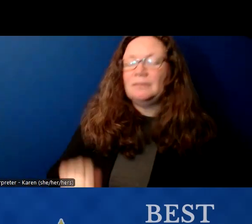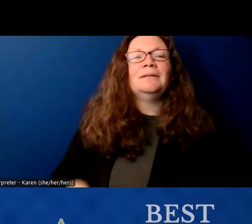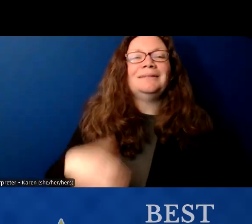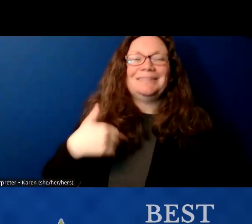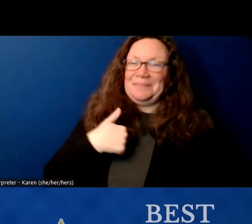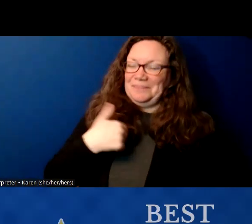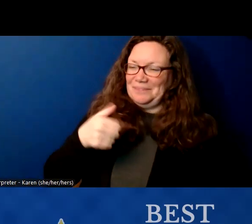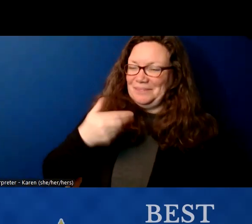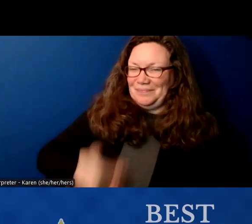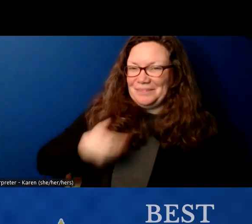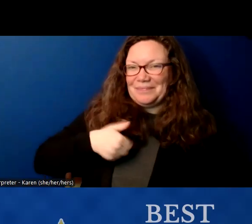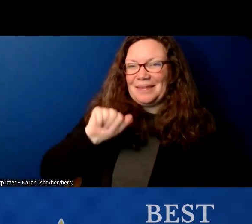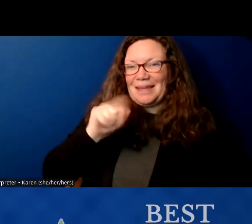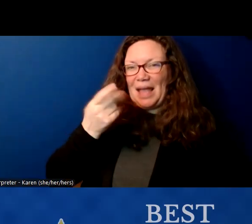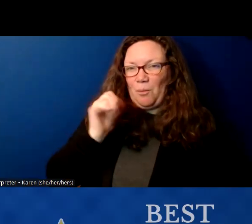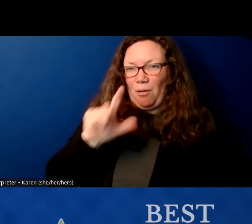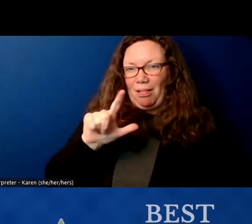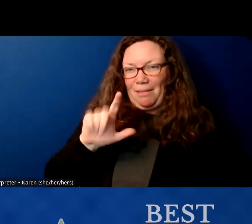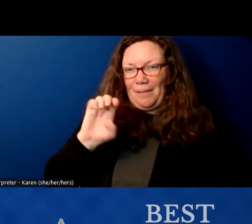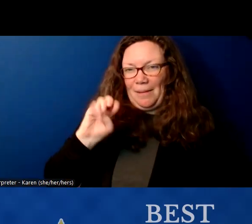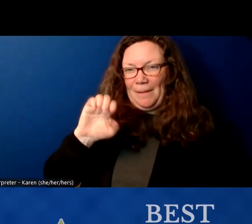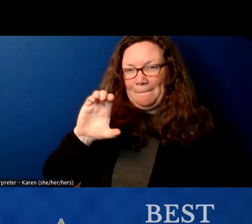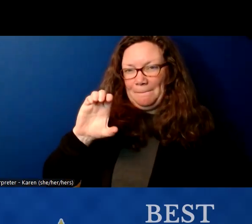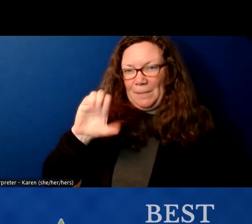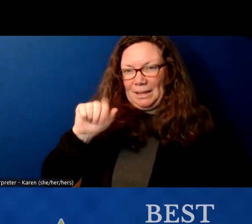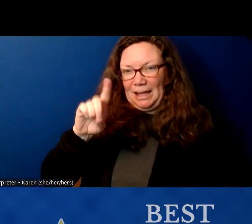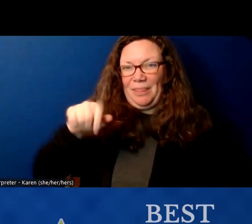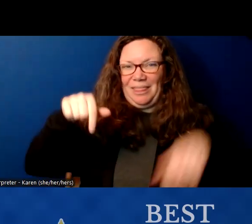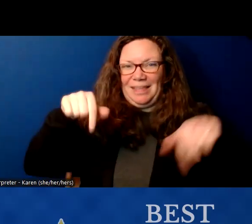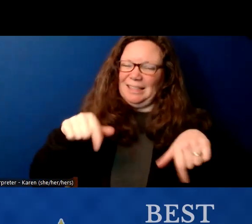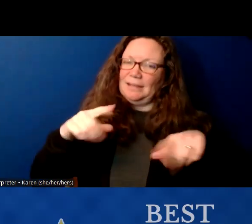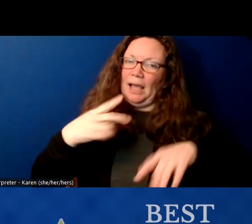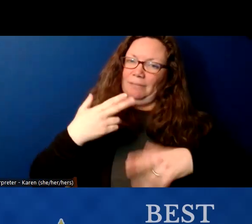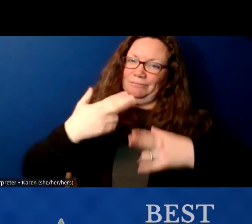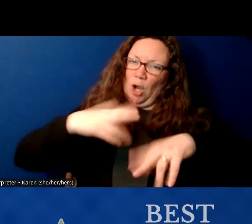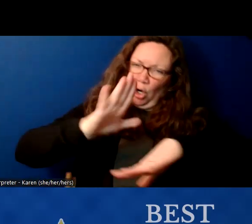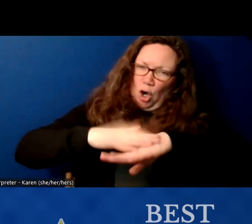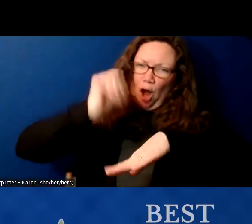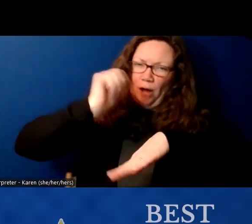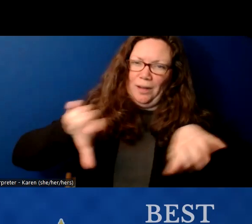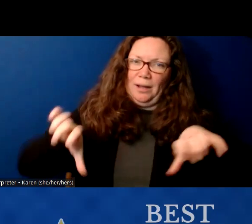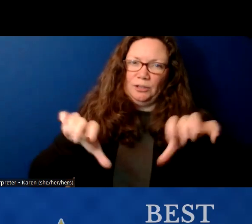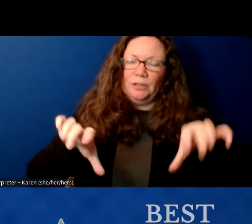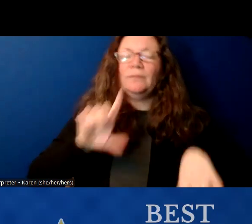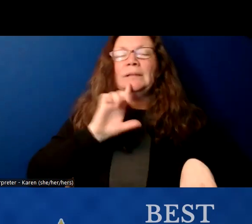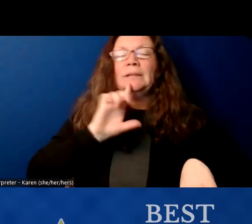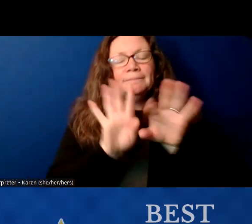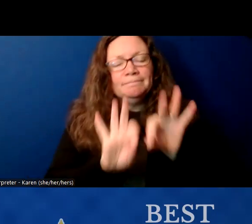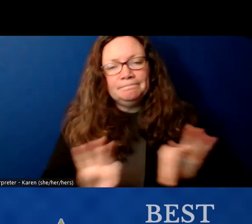This is a call to action. It is very important to, that organized that departments complete their mosaic introductory training.